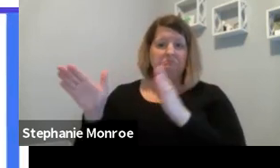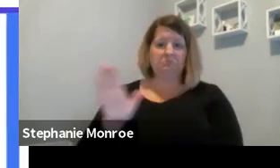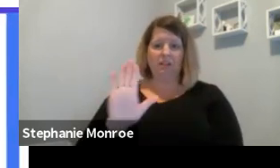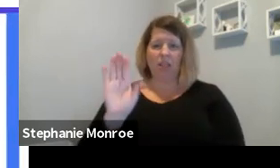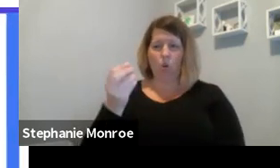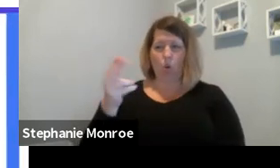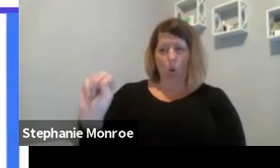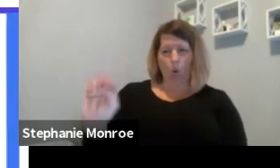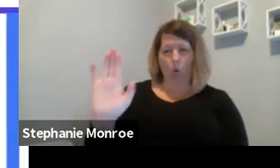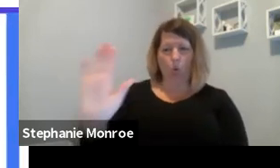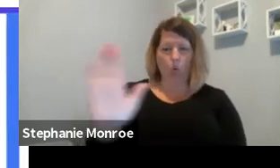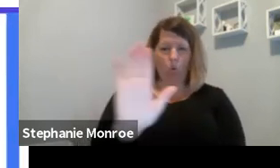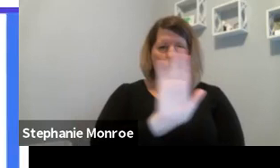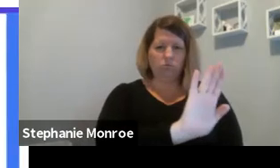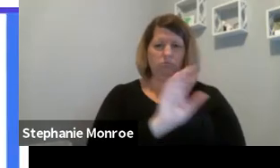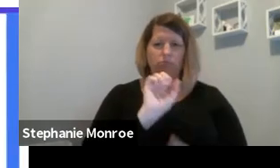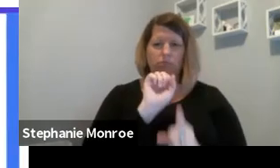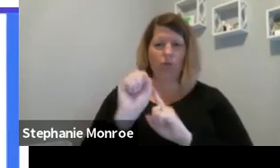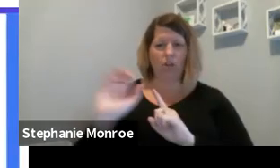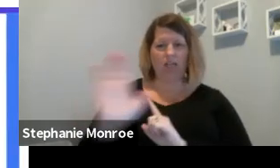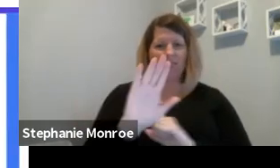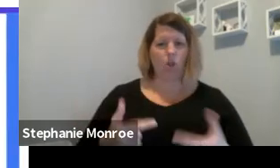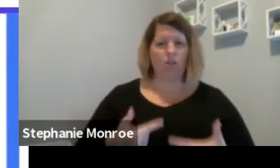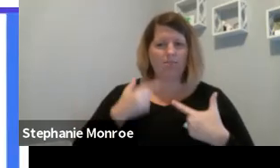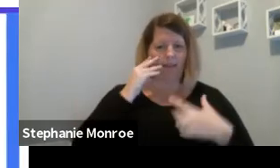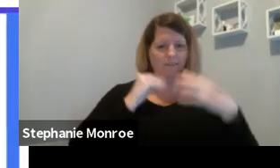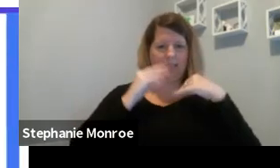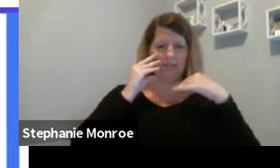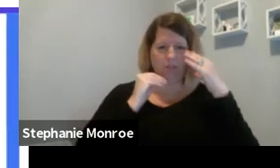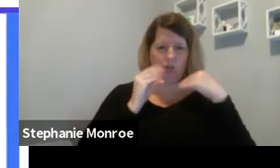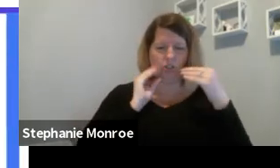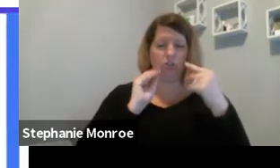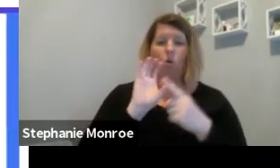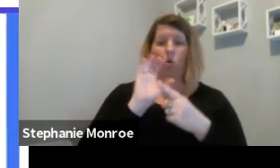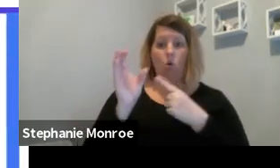of their own life experiences, again, cultural background,